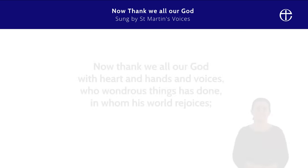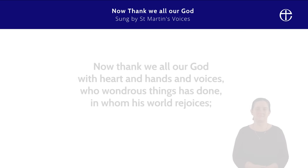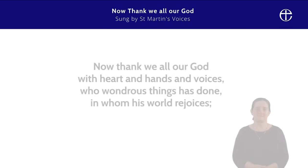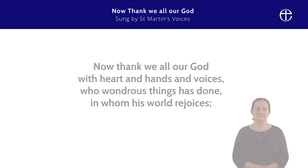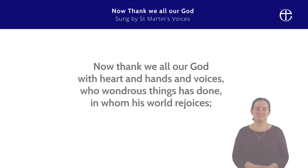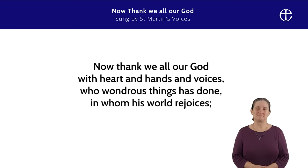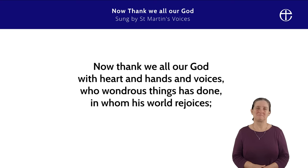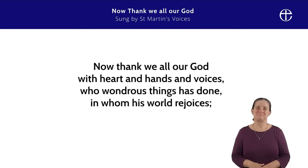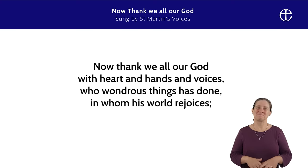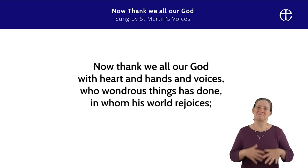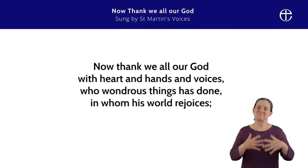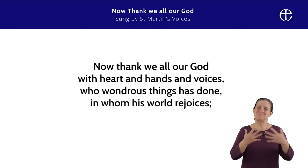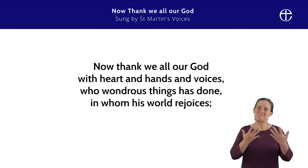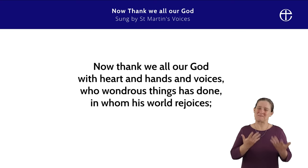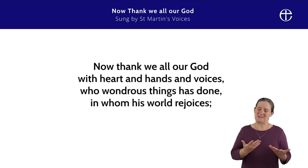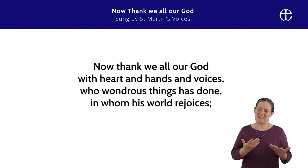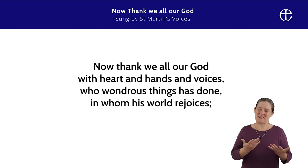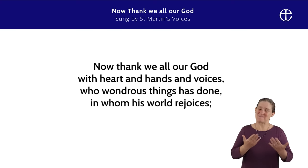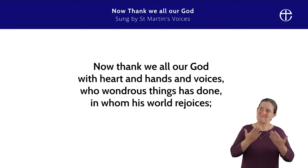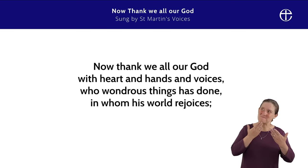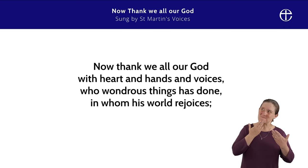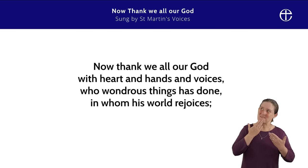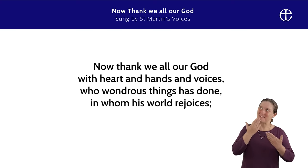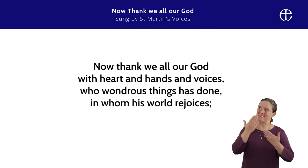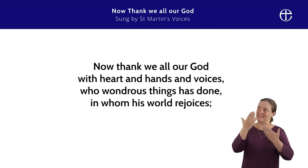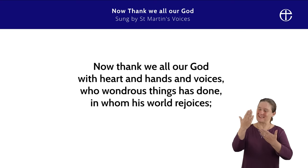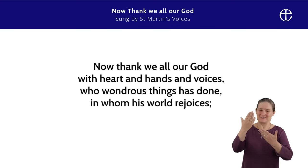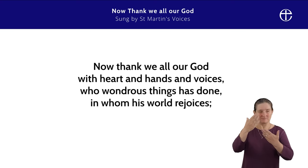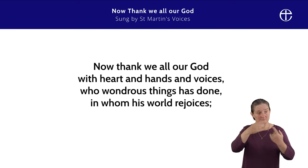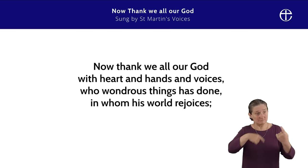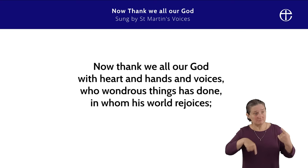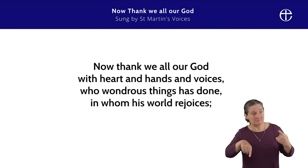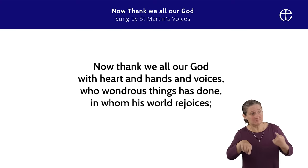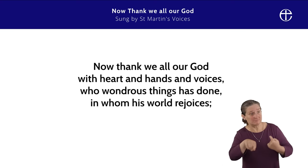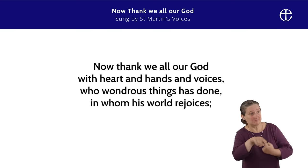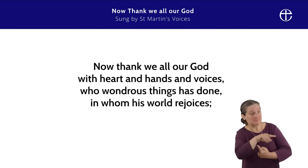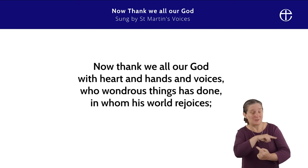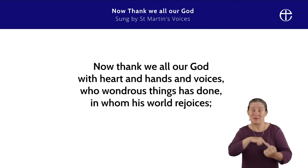Now thank we all our God